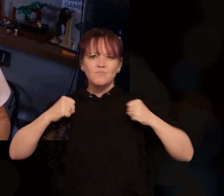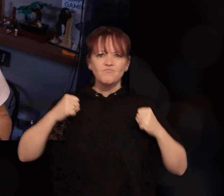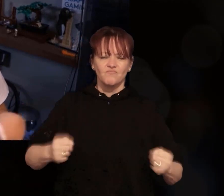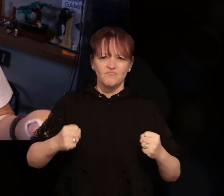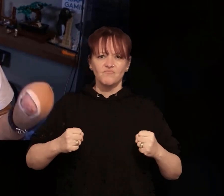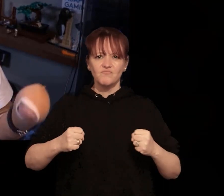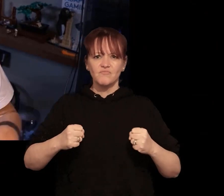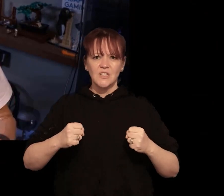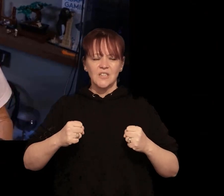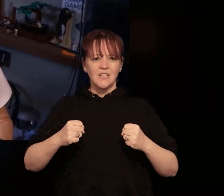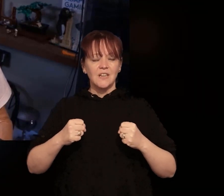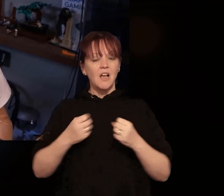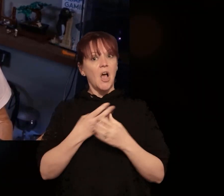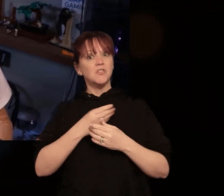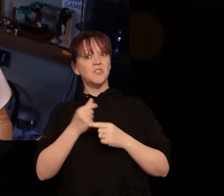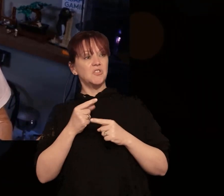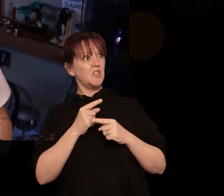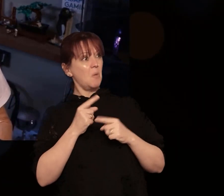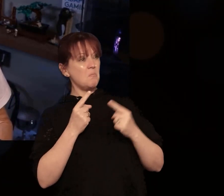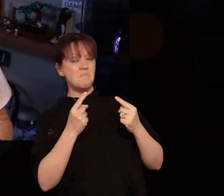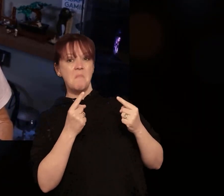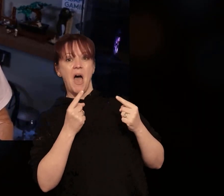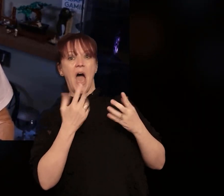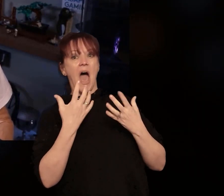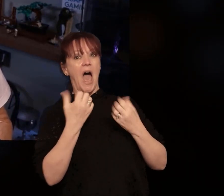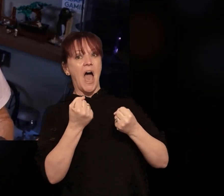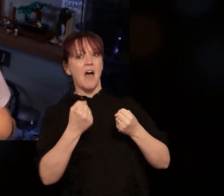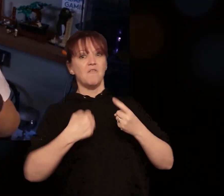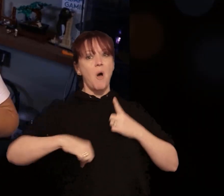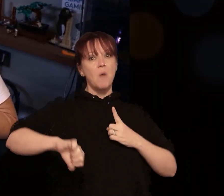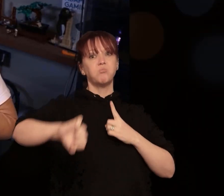And some of those things have had a direct personal impact on me.